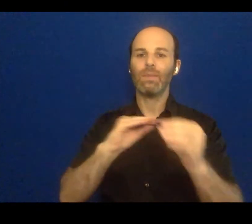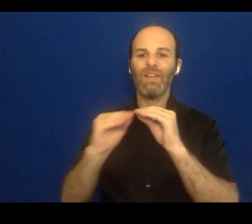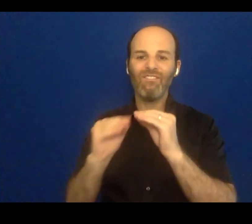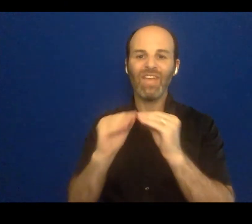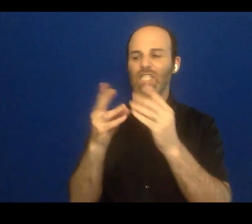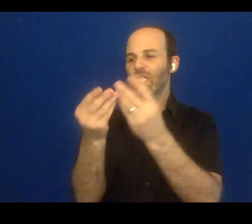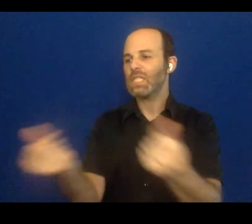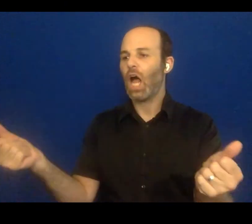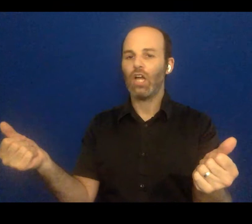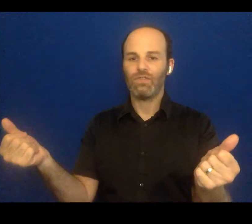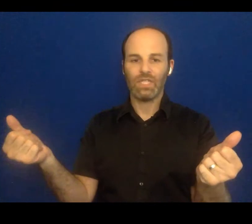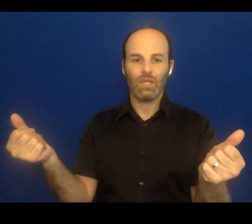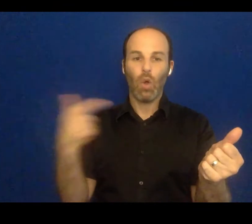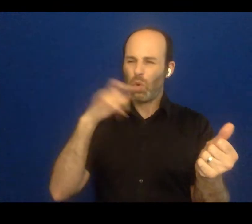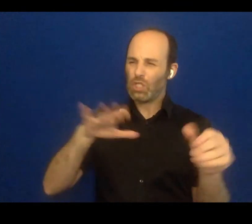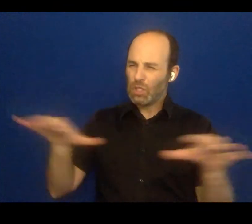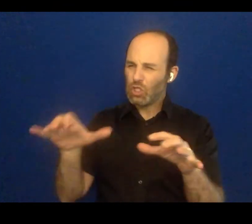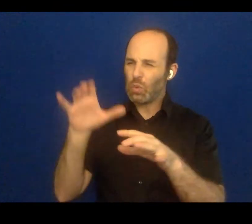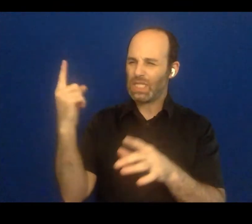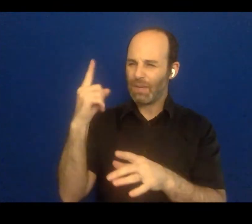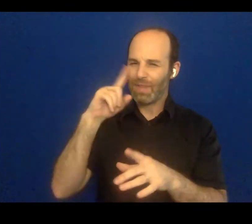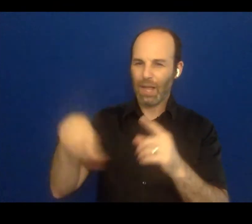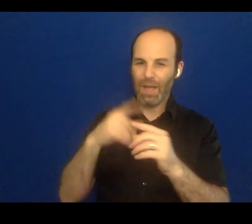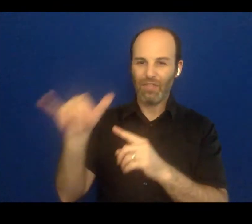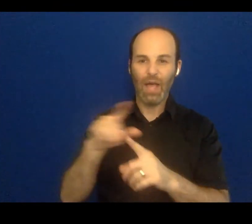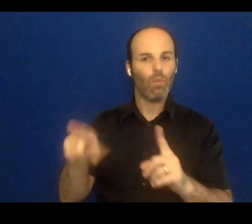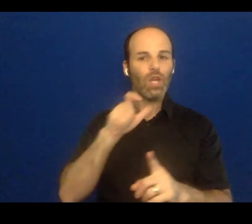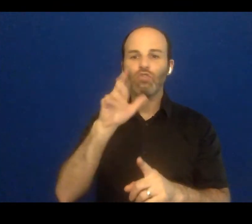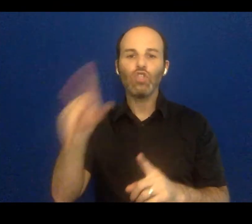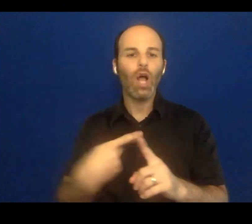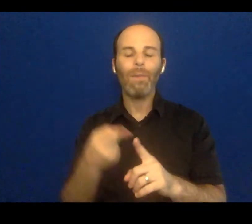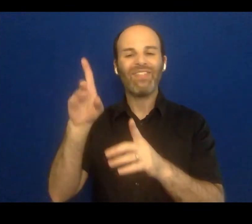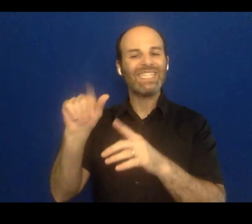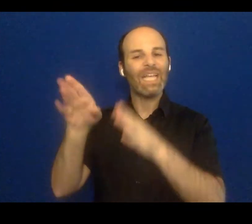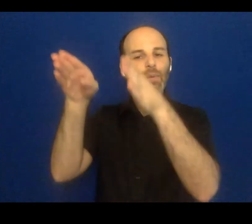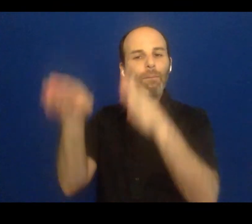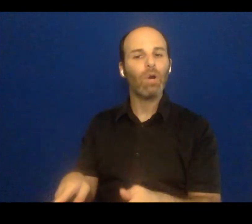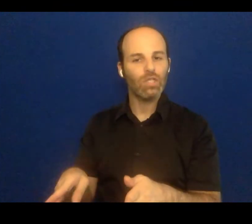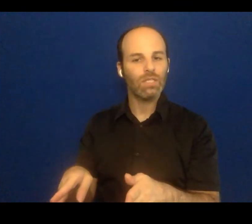SOMETHING CURED OR FIXES OR DOING SOMETHING ABOUT IT. WE DON'T TALK ABOUT THE DISABLED PERSON AND WHAT THEY ARE DEALING